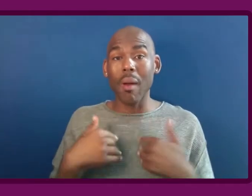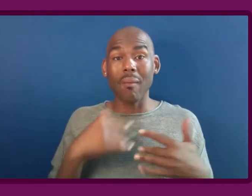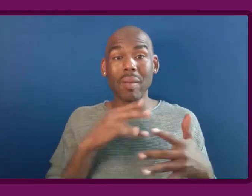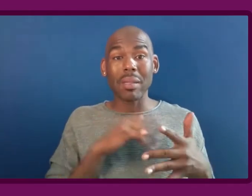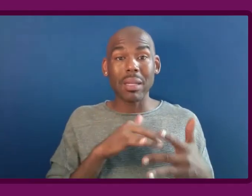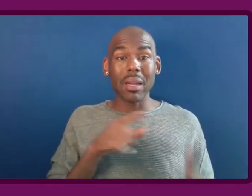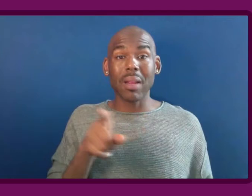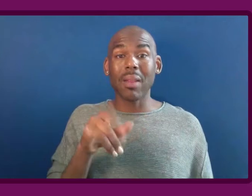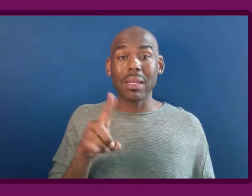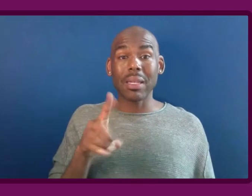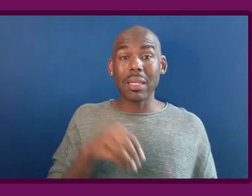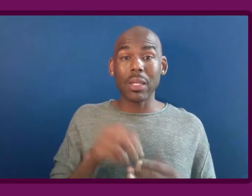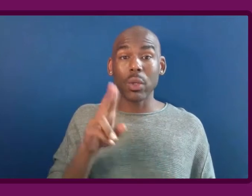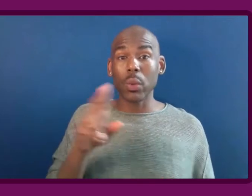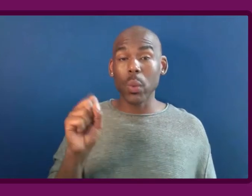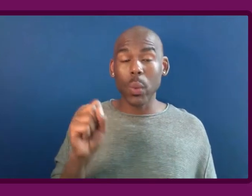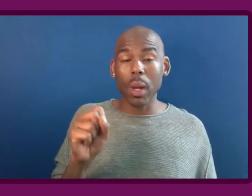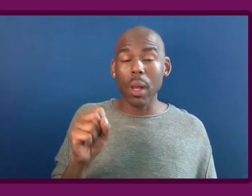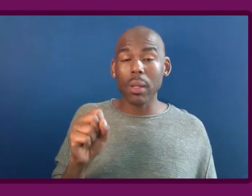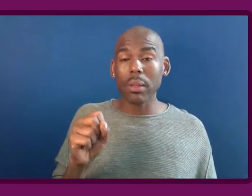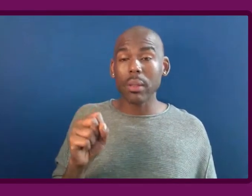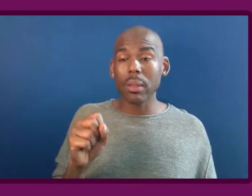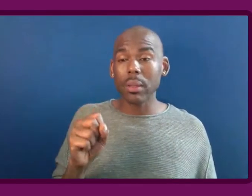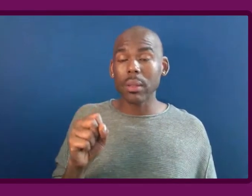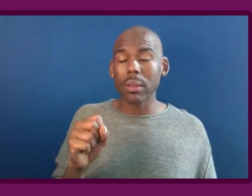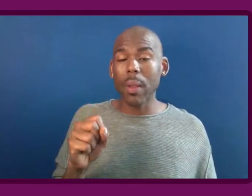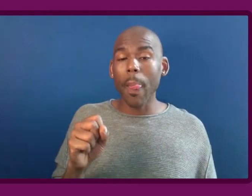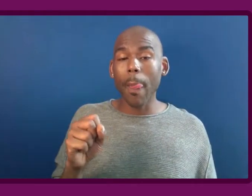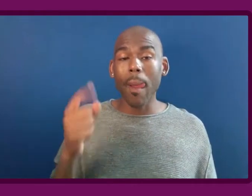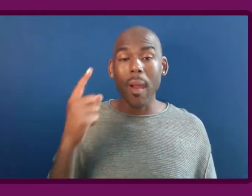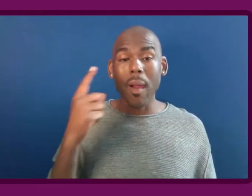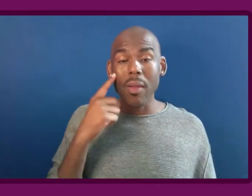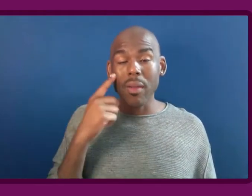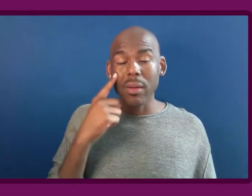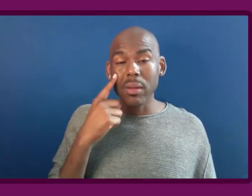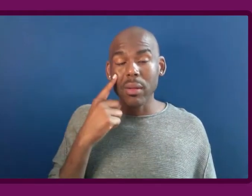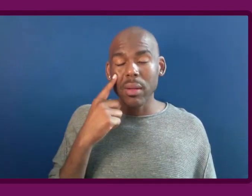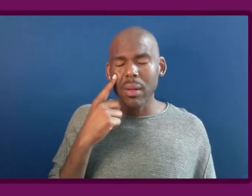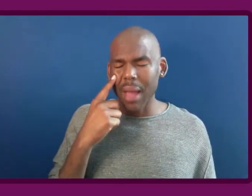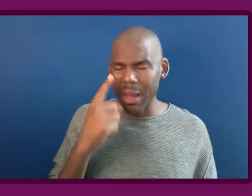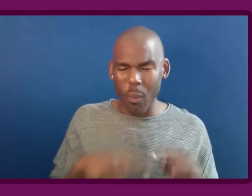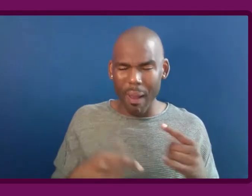There's a study that they did in the United States about content. I don't have the number